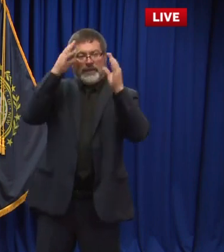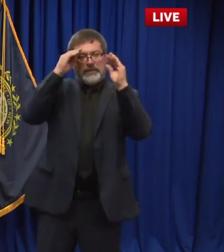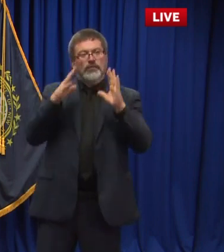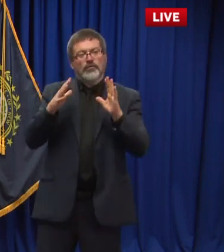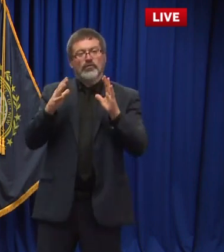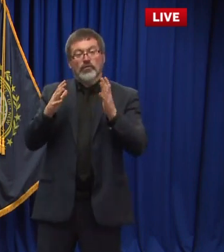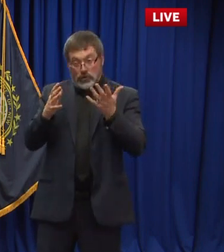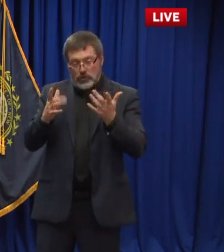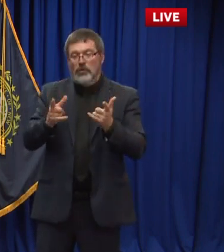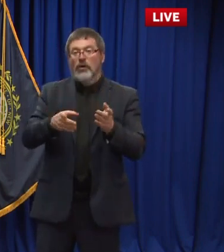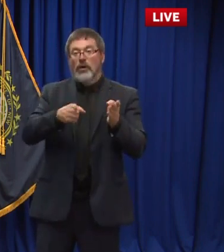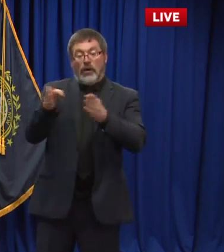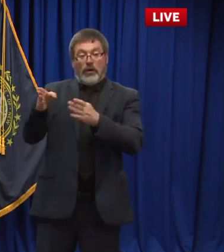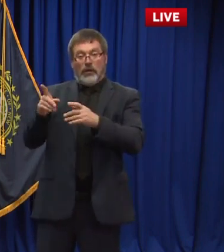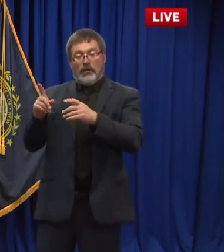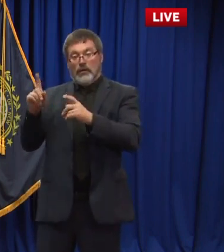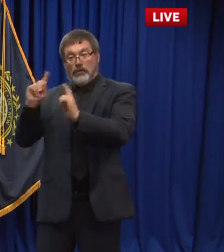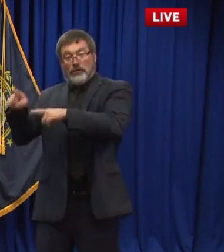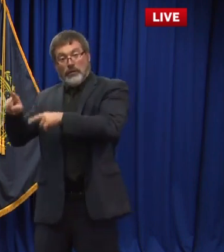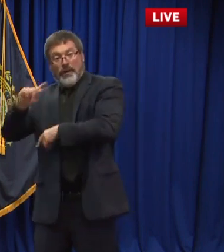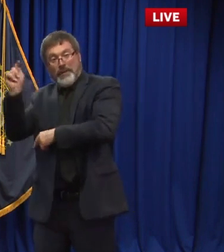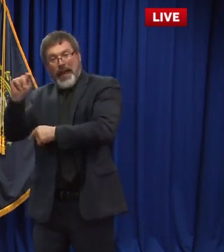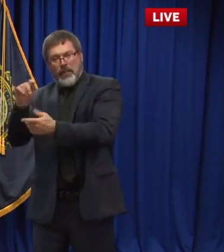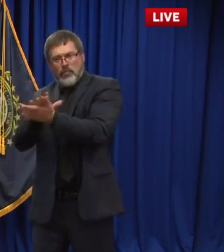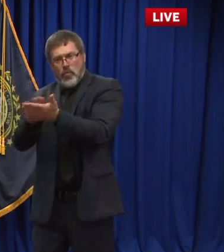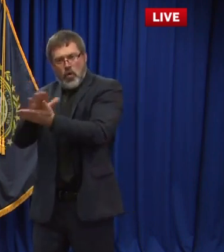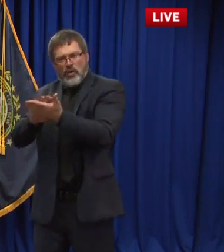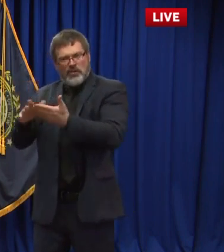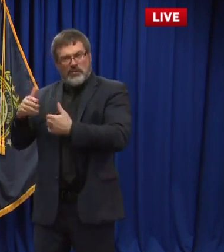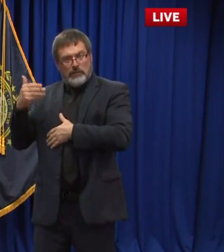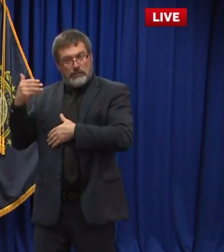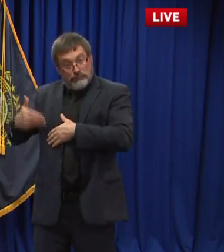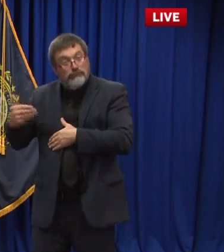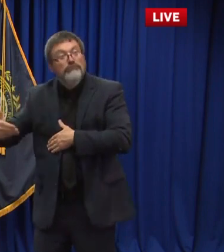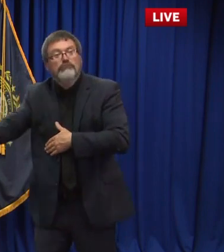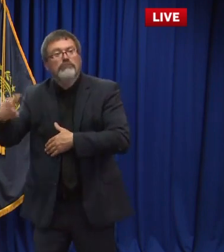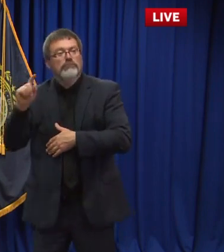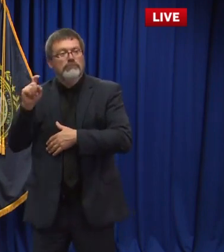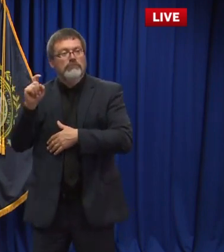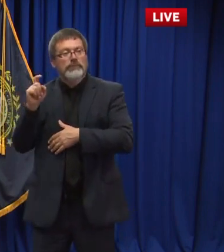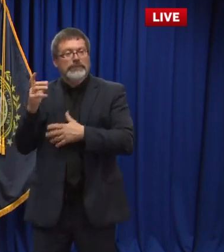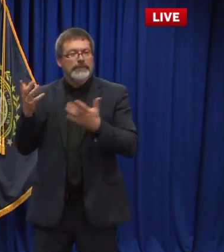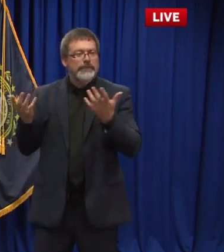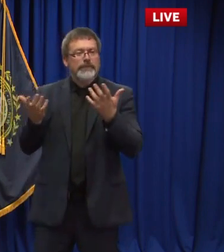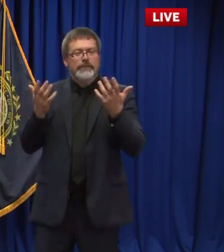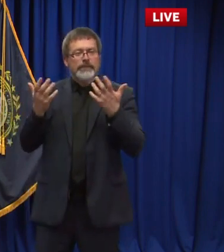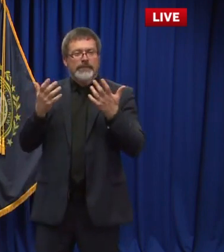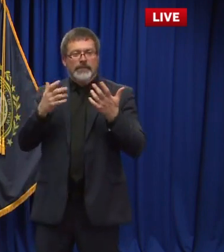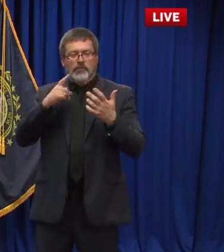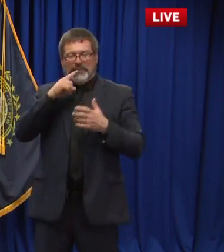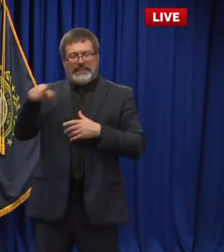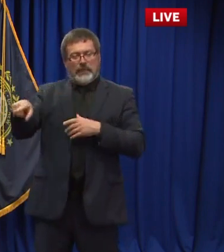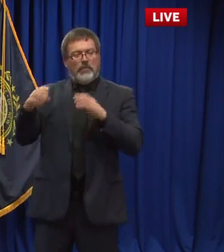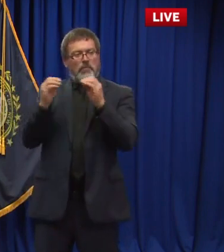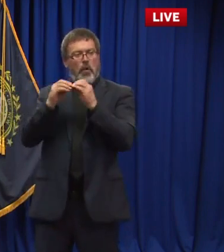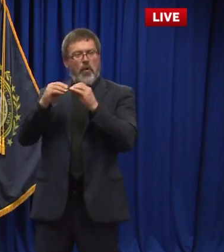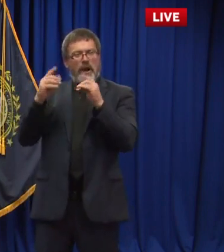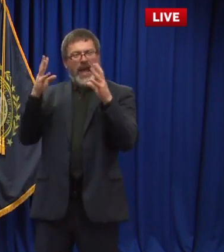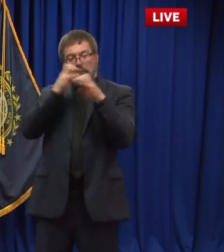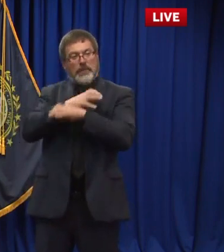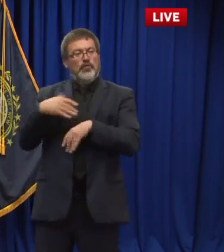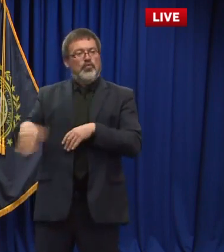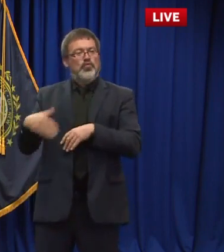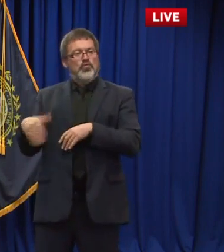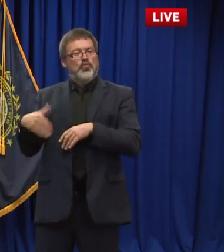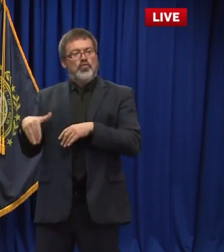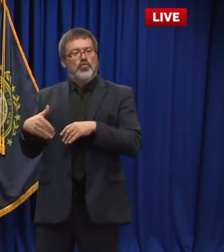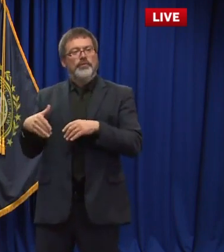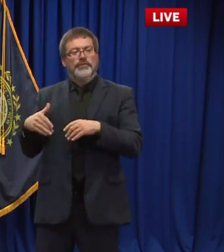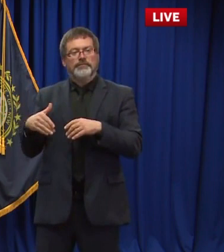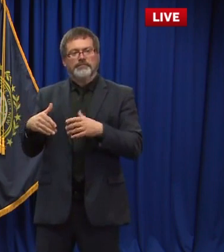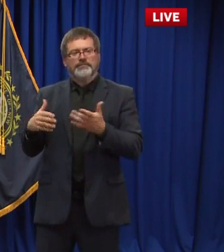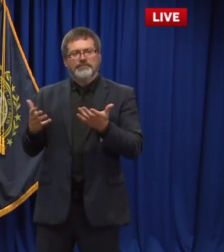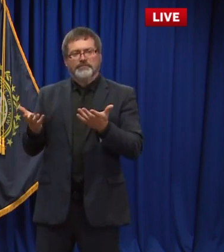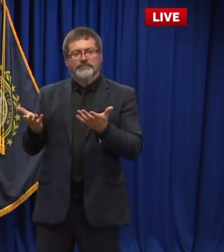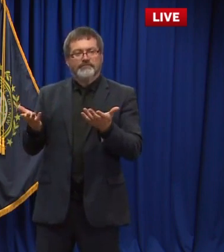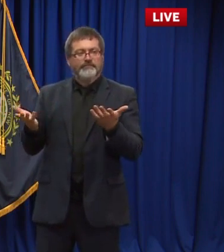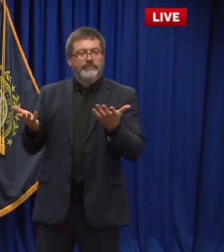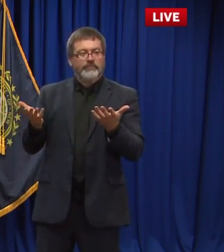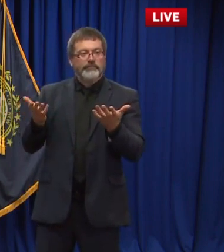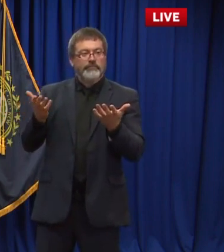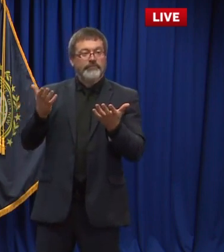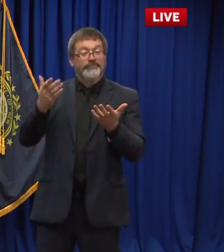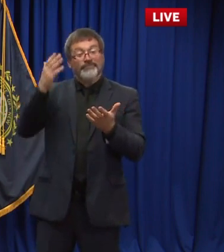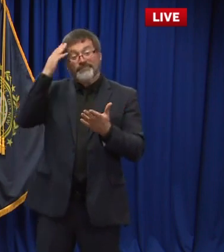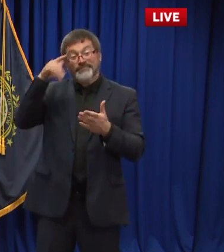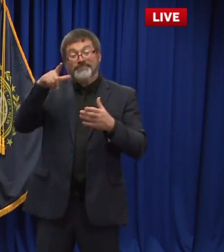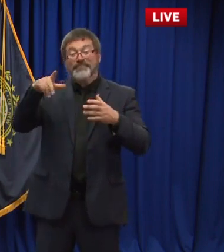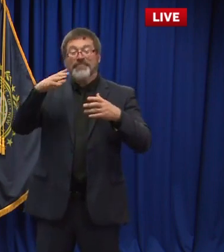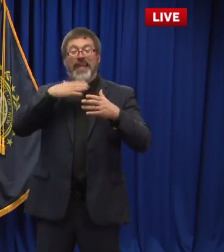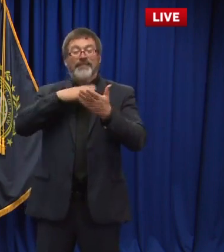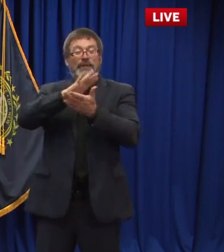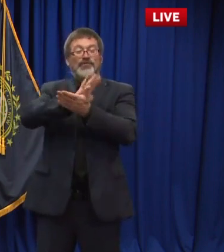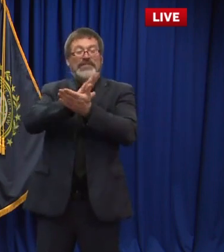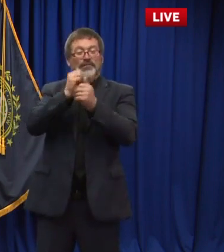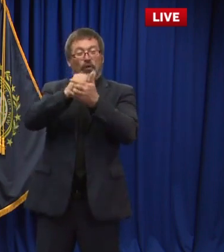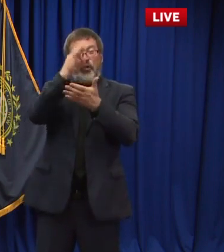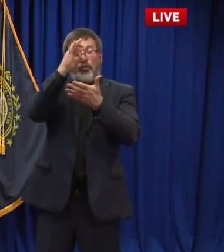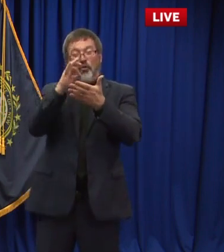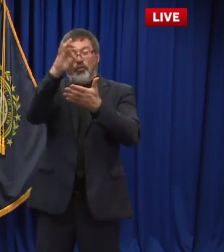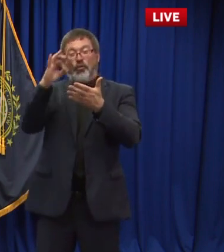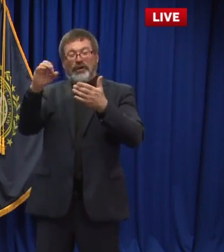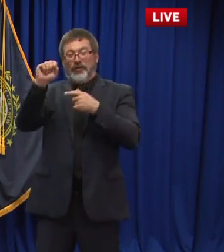. LOOKING AT DIFFERENT STRUCTURES AND PROCESSES, THERE ARE ADDITIONAL LETTERS THAT CAN BE BUILT IN AND I TEND TO LOOK AT THIS AS ALMOST A SWISS CHEESE